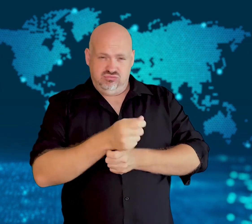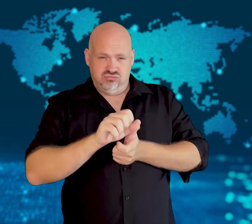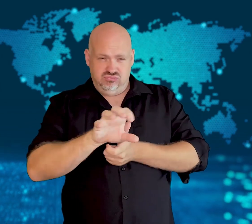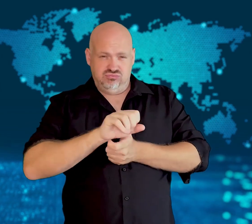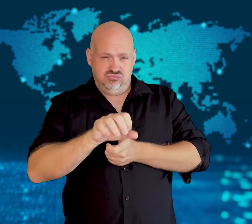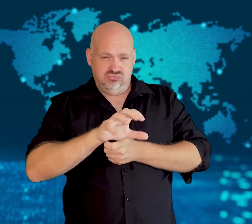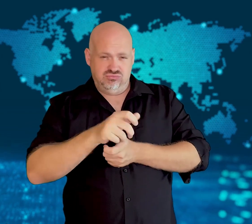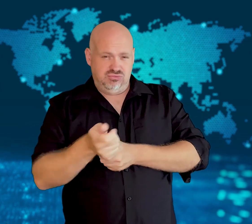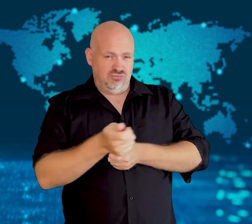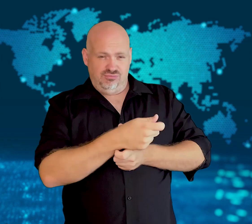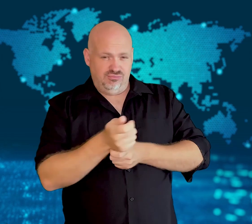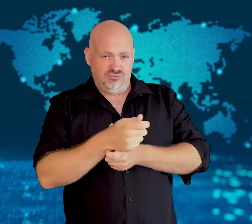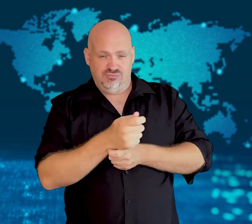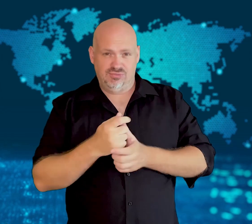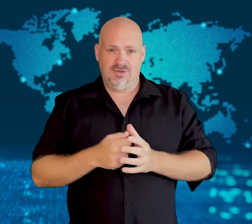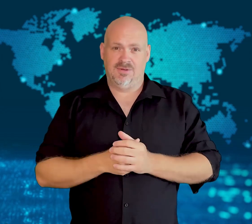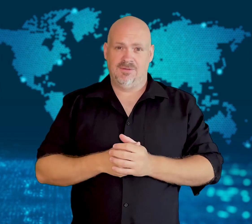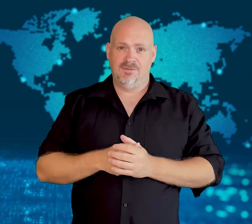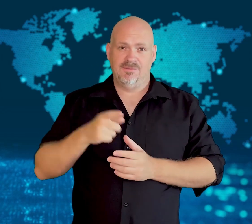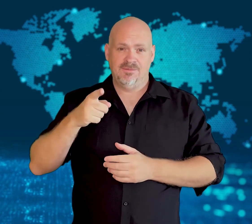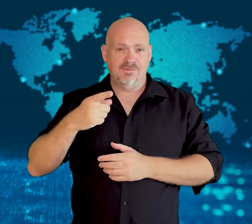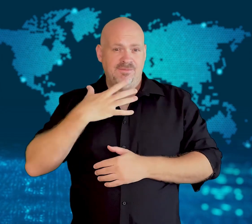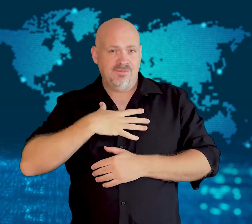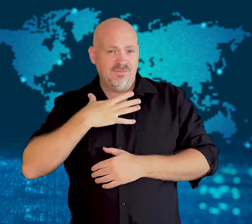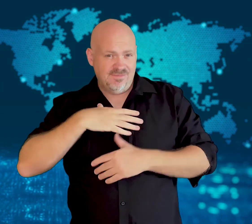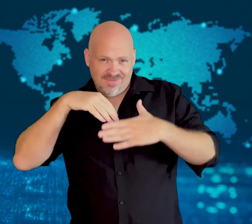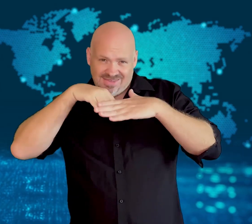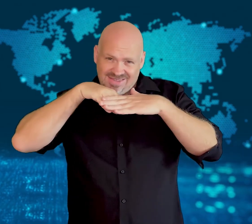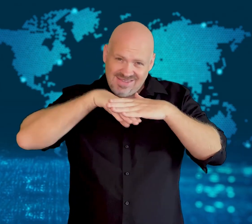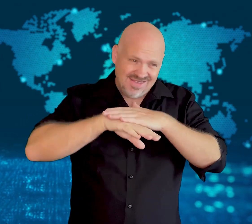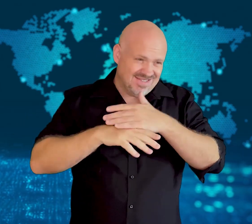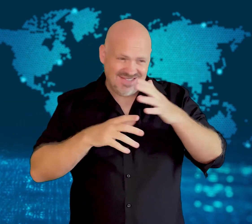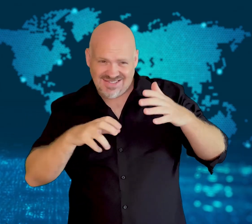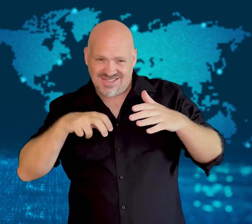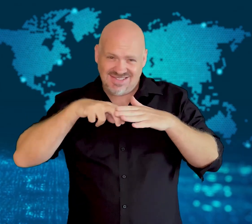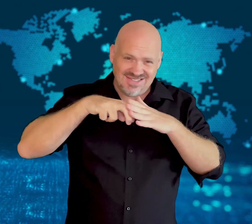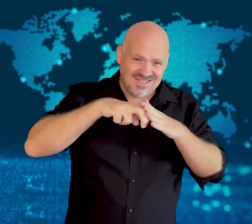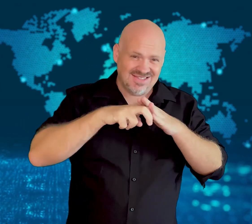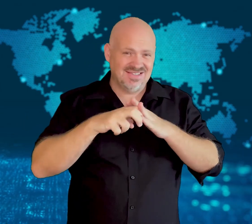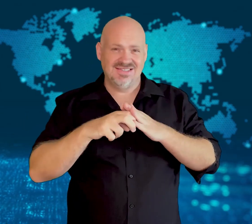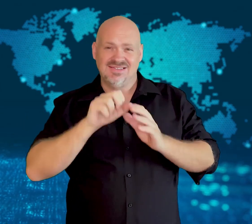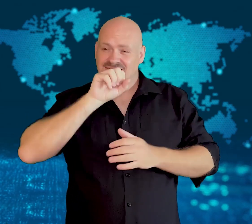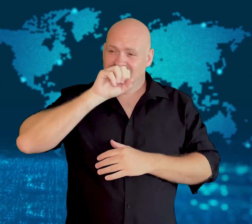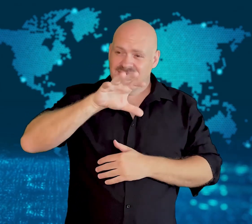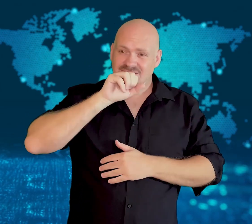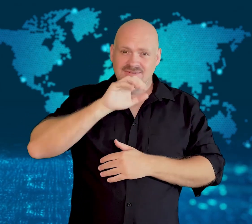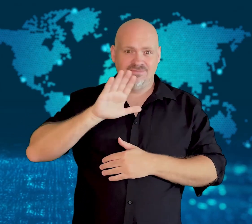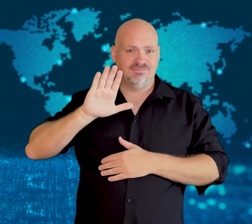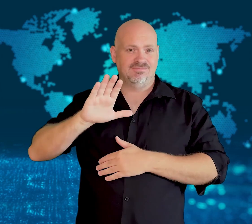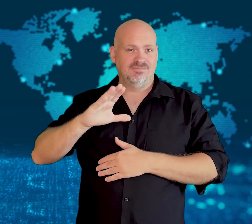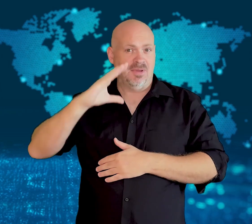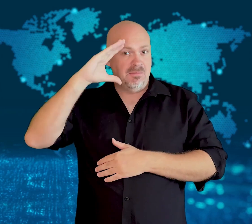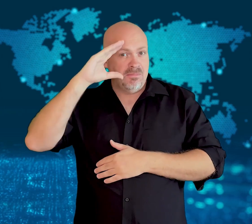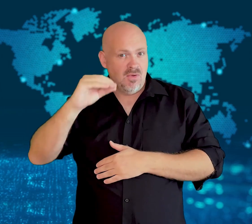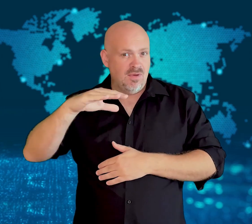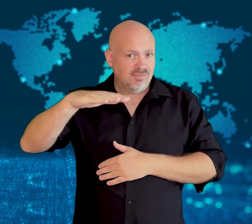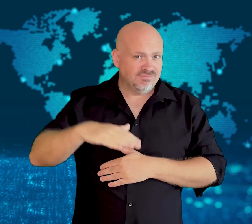He grabbed a hose and air pack and poured water on the fire.